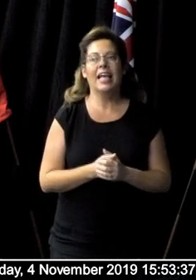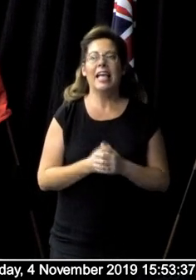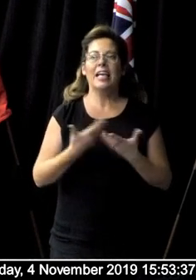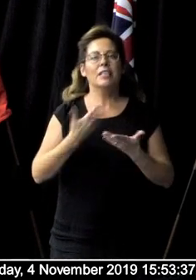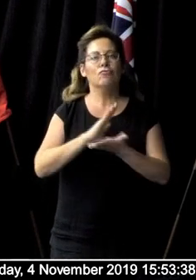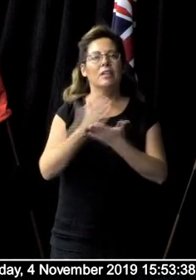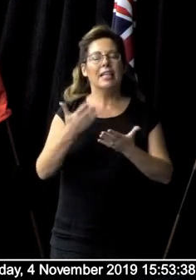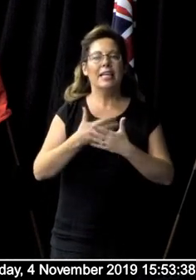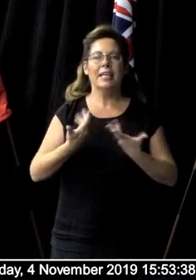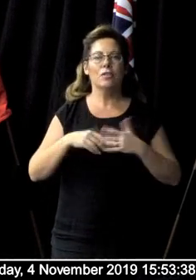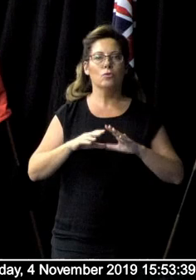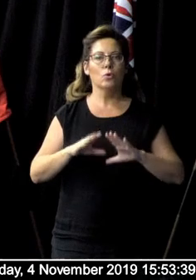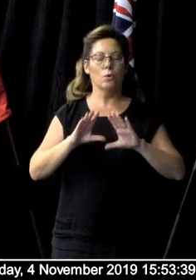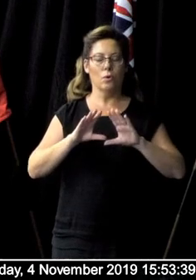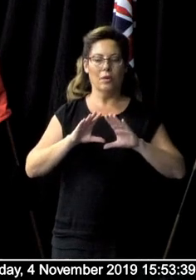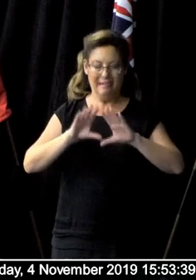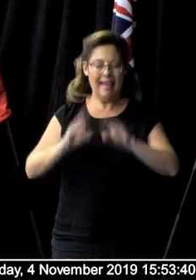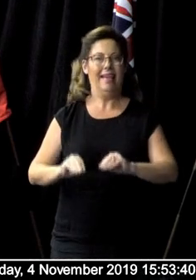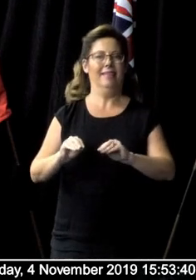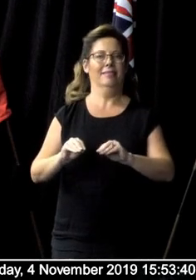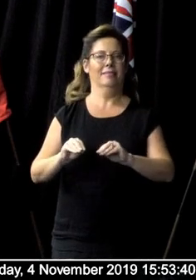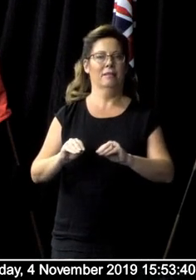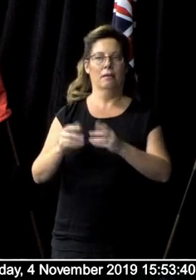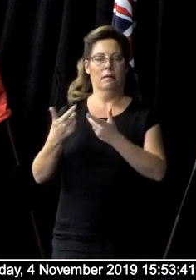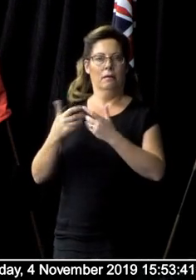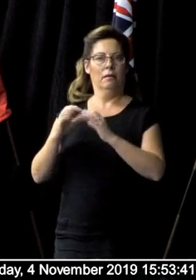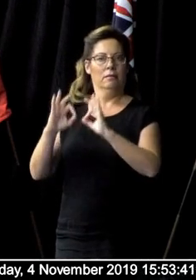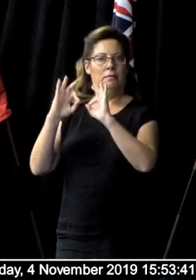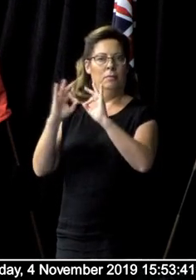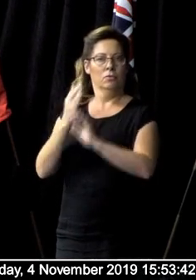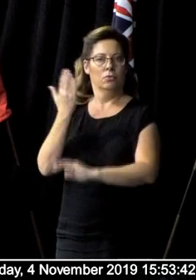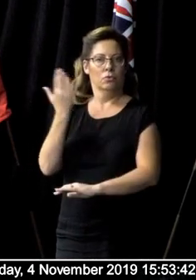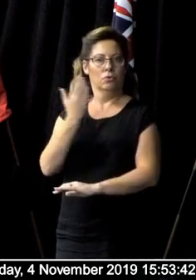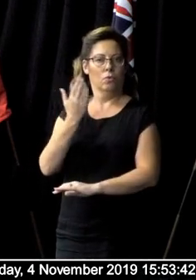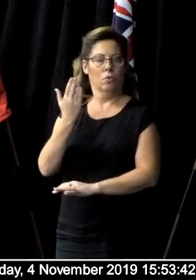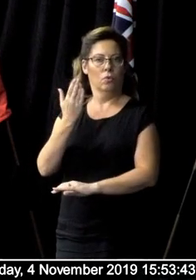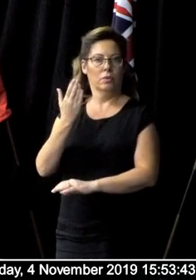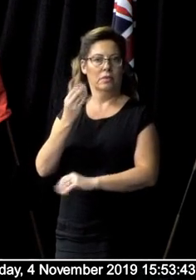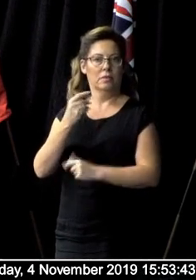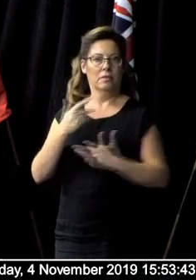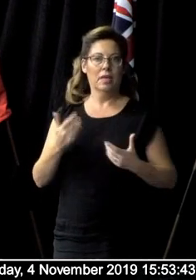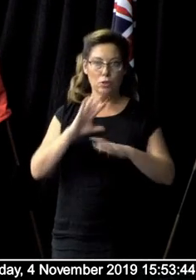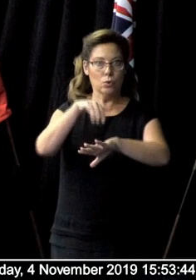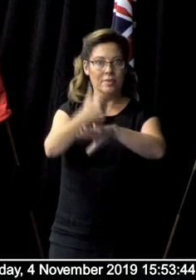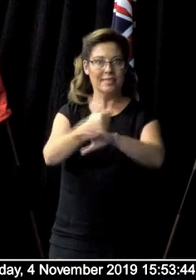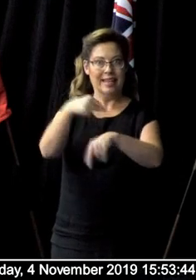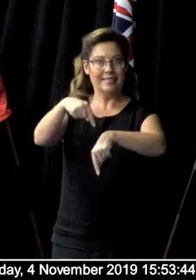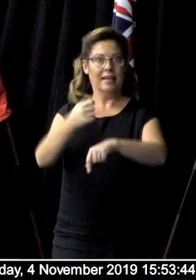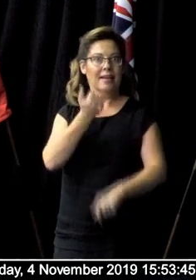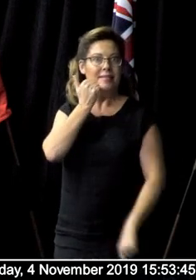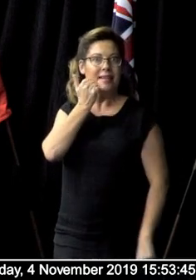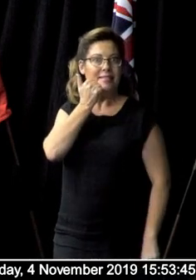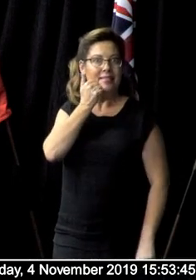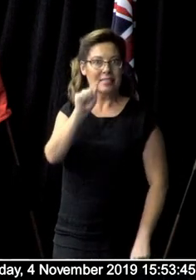inclusive regular education, to set a date & some clear targets for that transition.